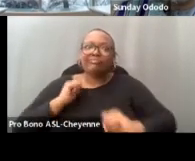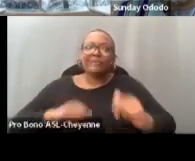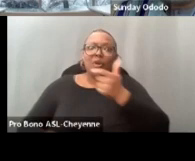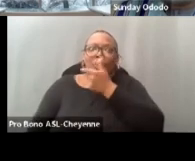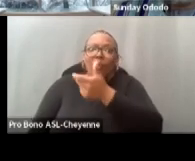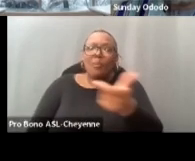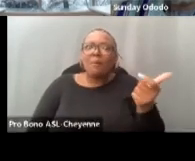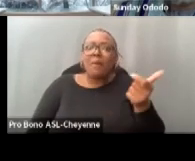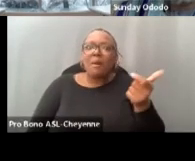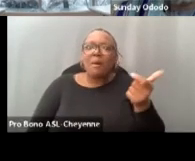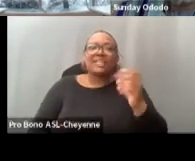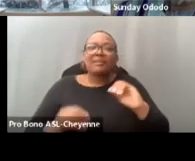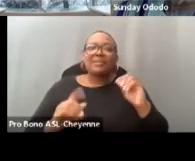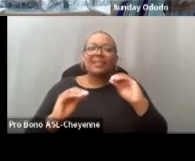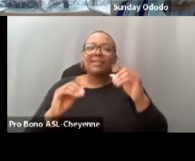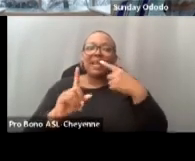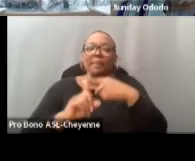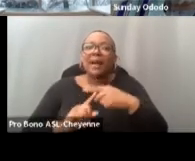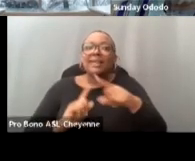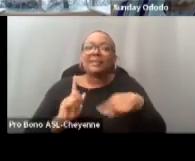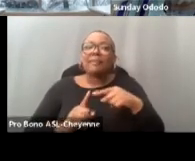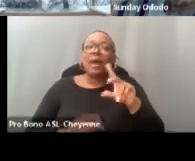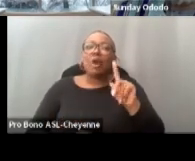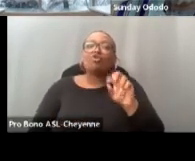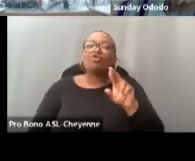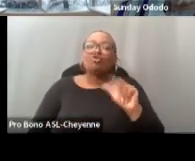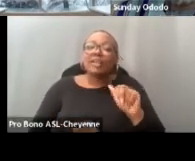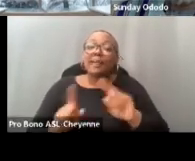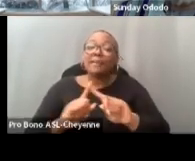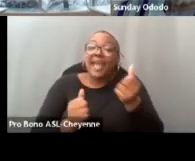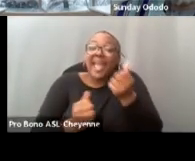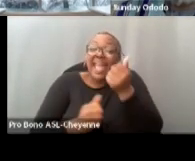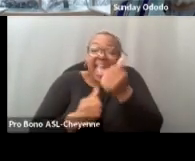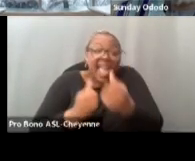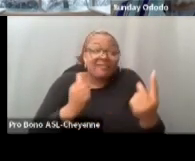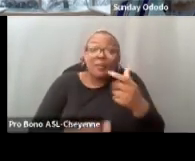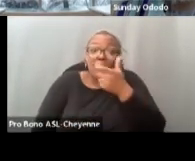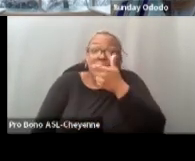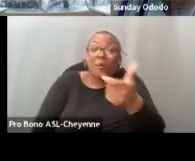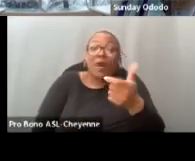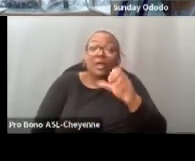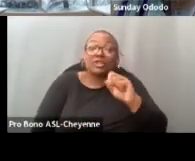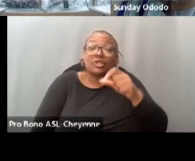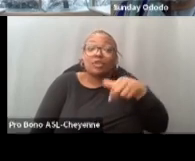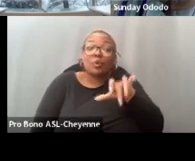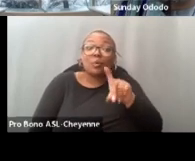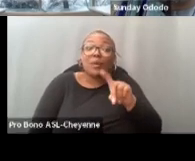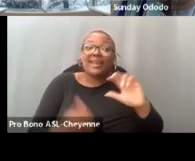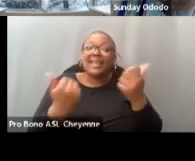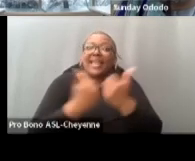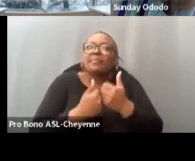particularly positive about Korea. But everybody watched it and everybody wanted to know about Korea.